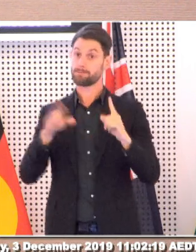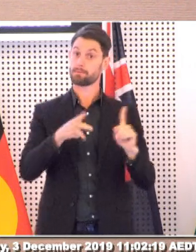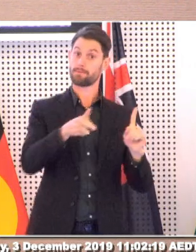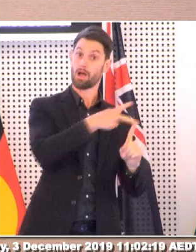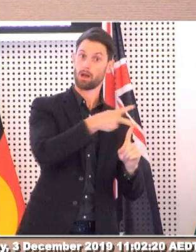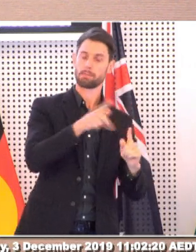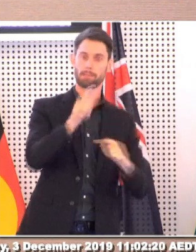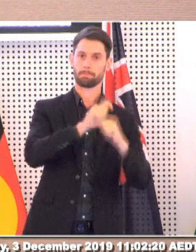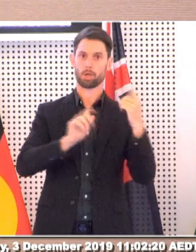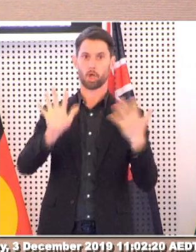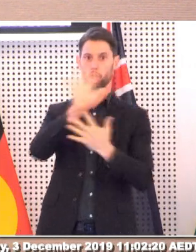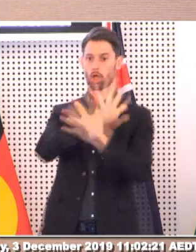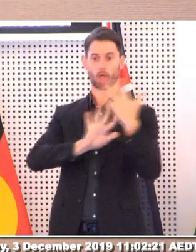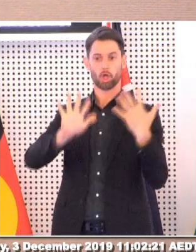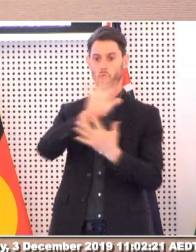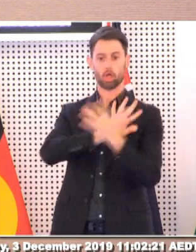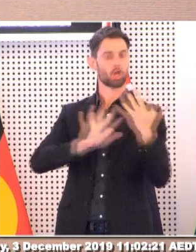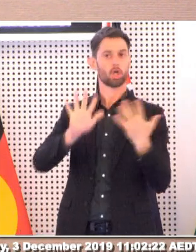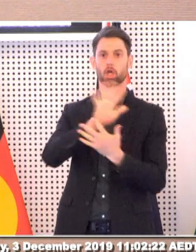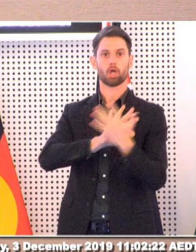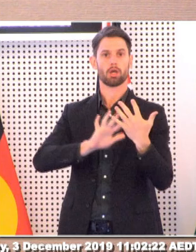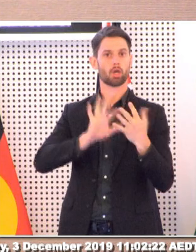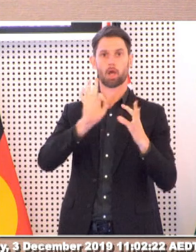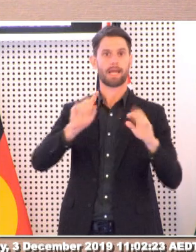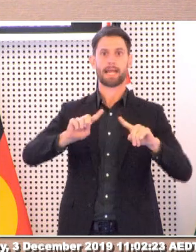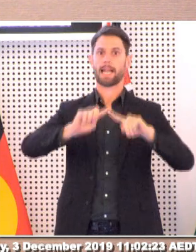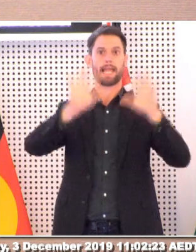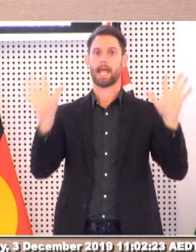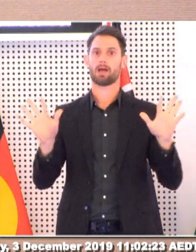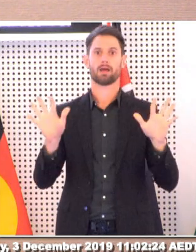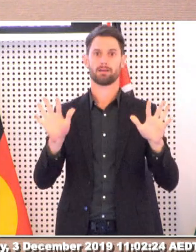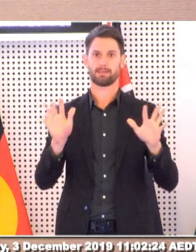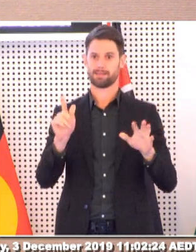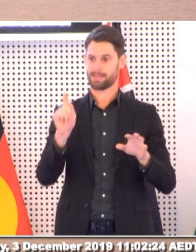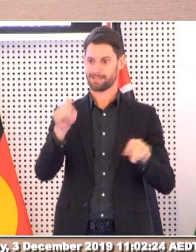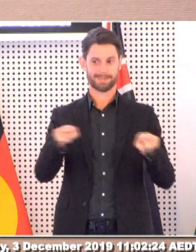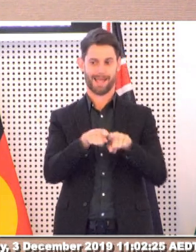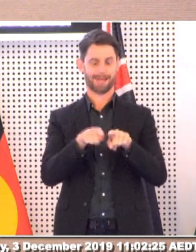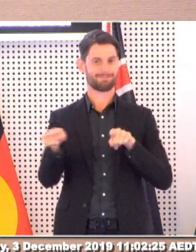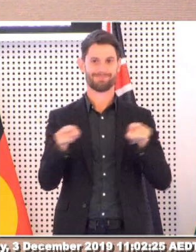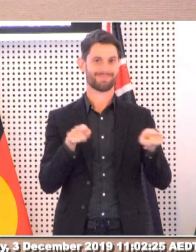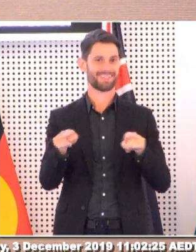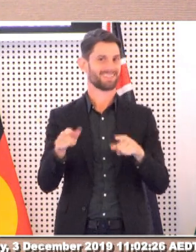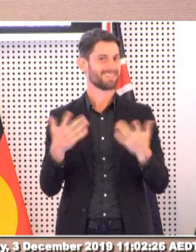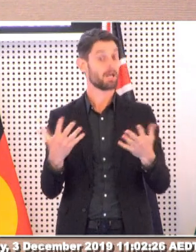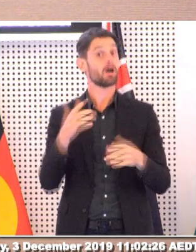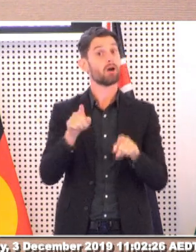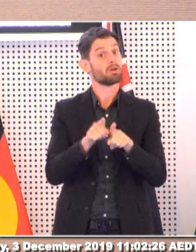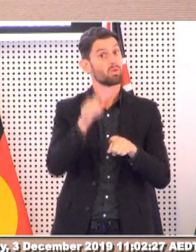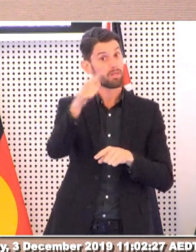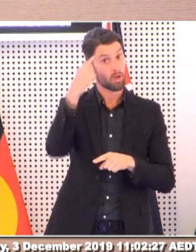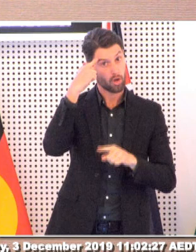So if you think, I guess, about a person with disability